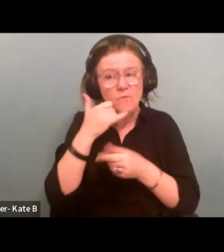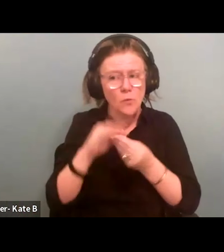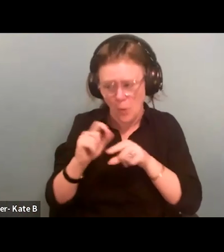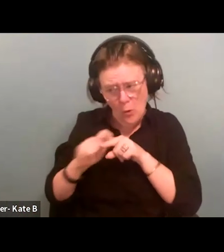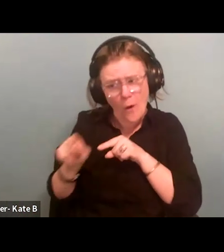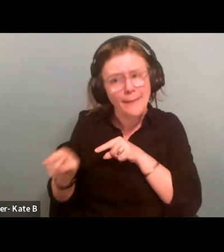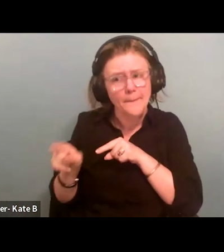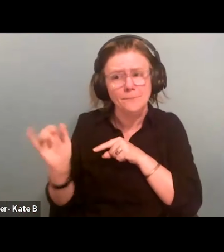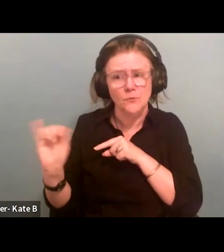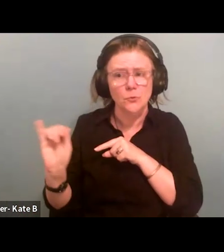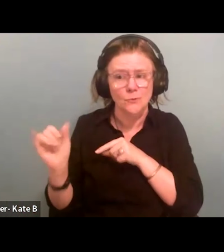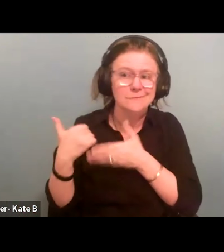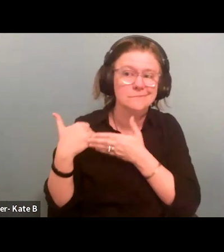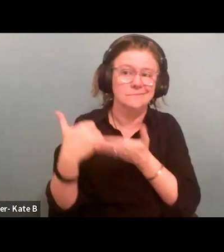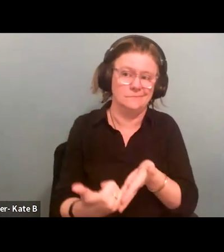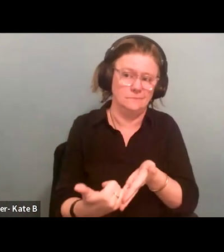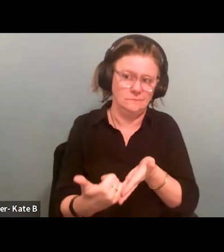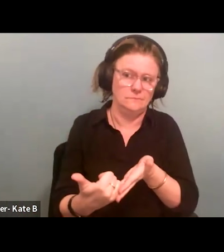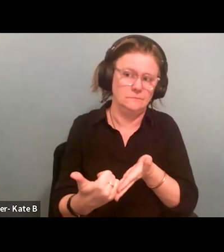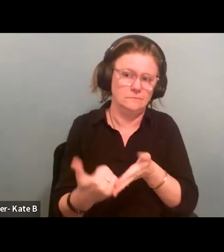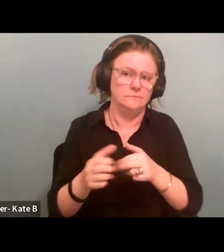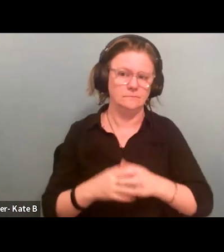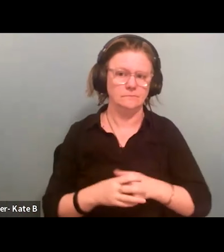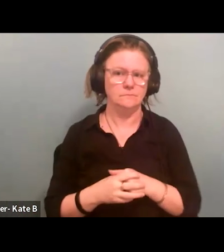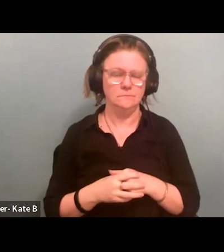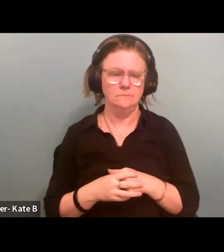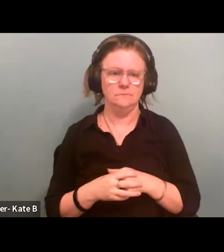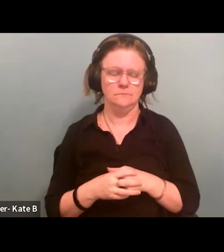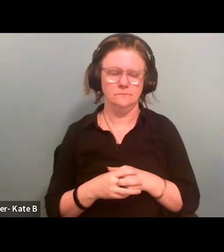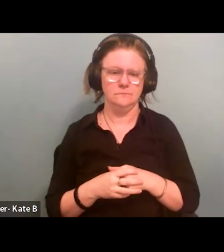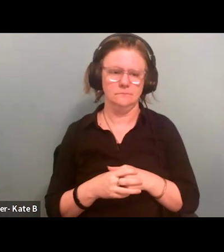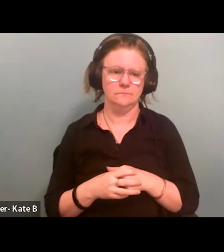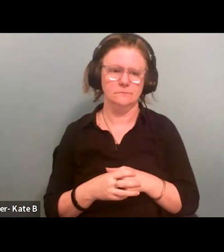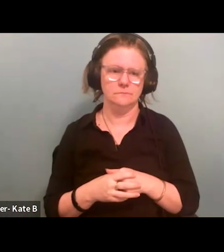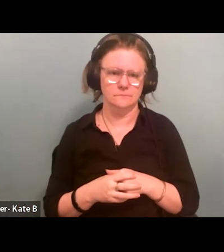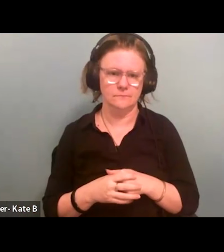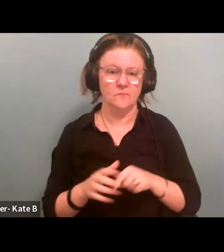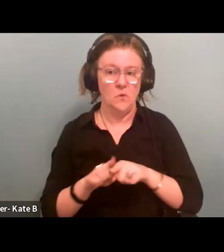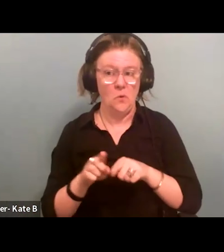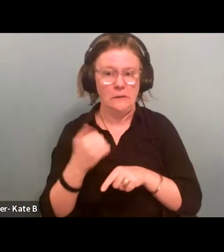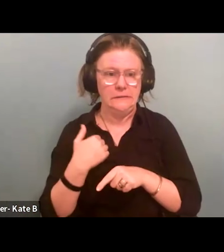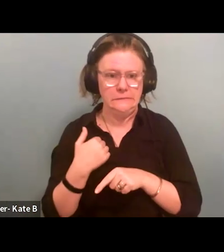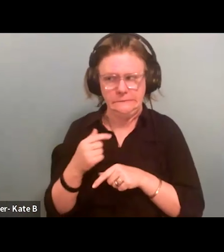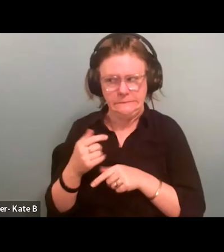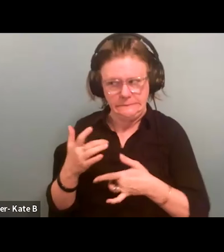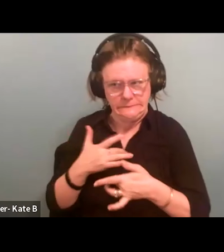you can contact them. And they have ways to take what we call reports of need.